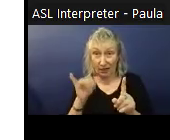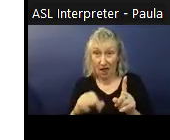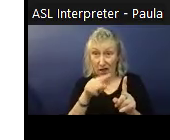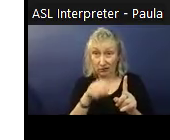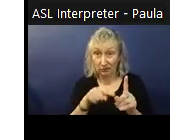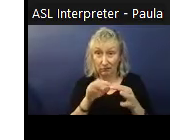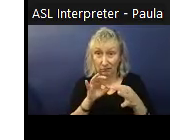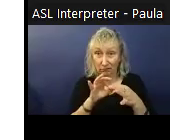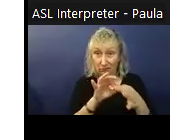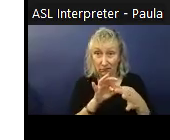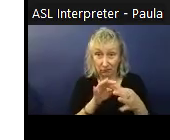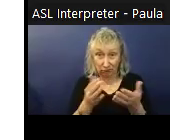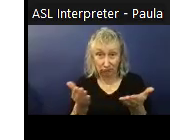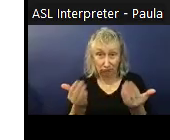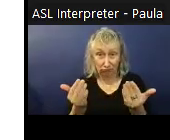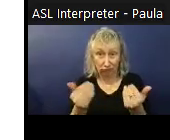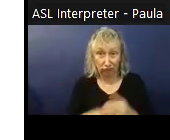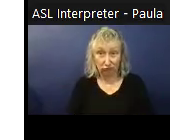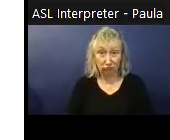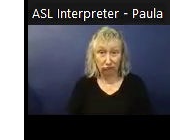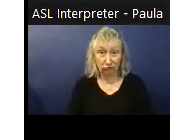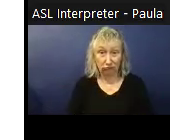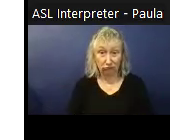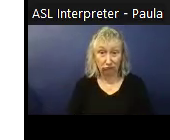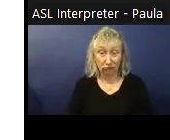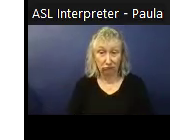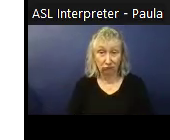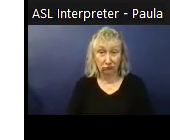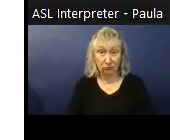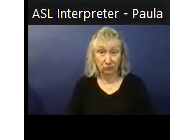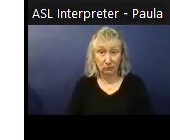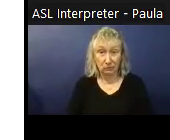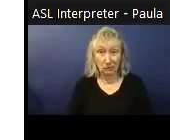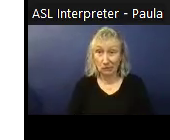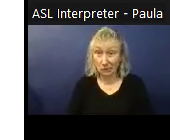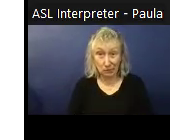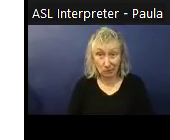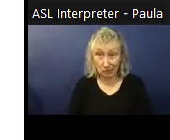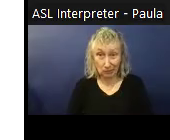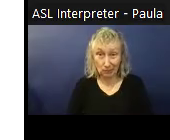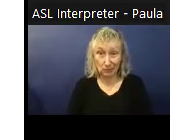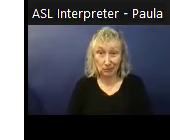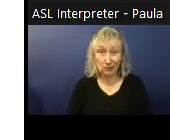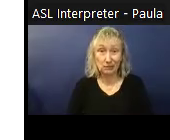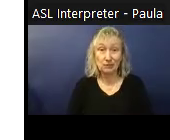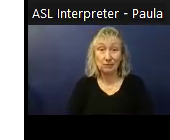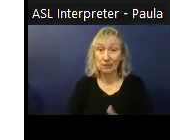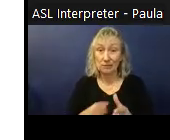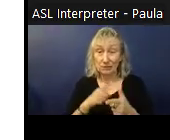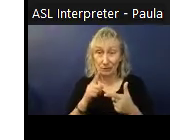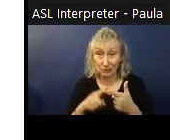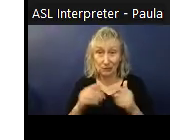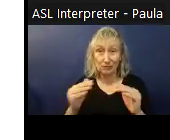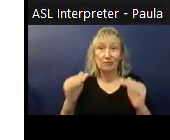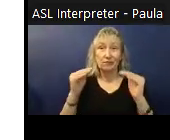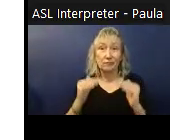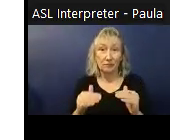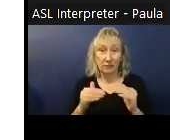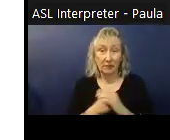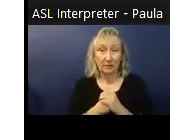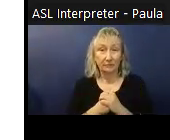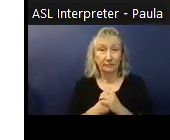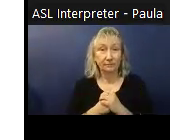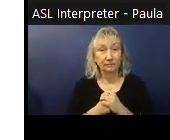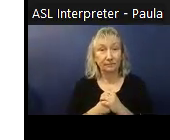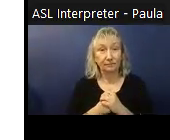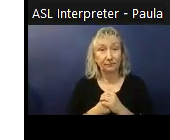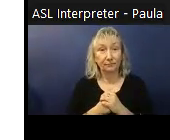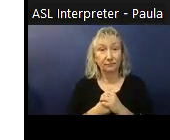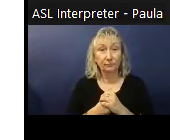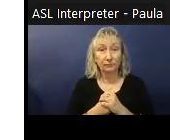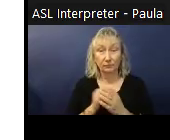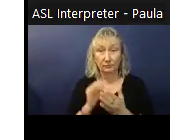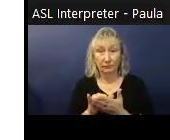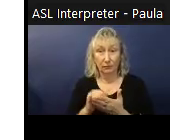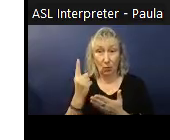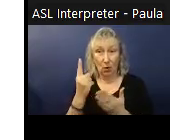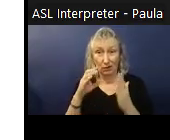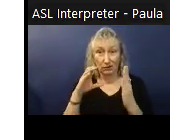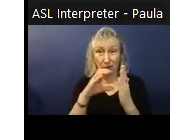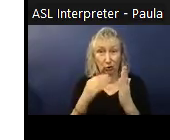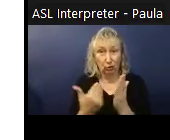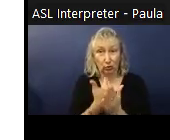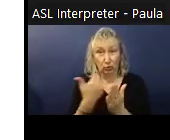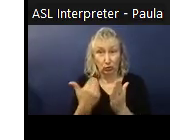we will move on to our next section which is our brand new section on jurisdiction.